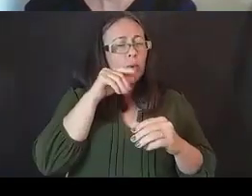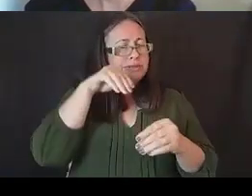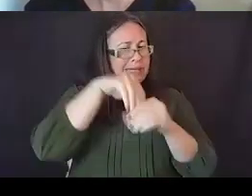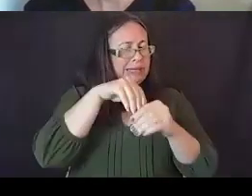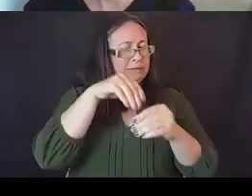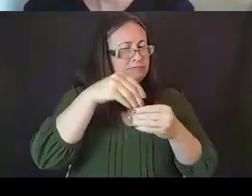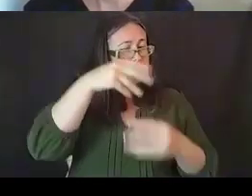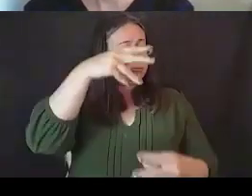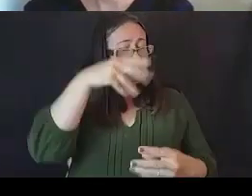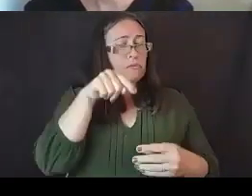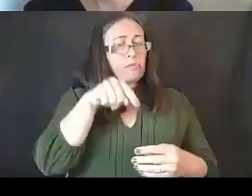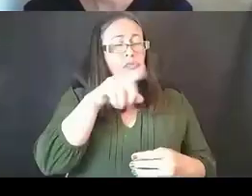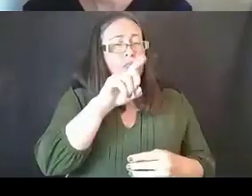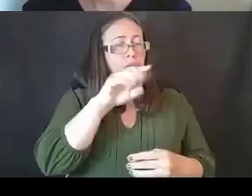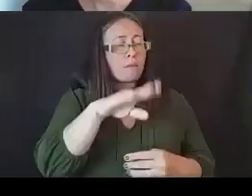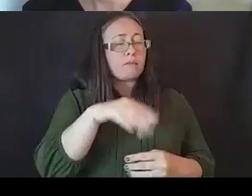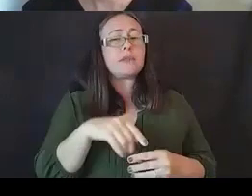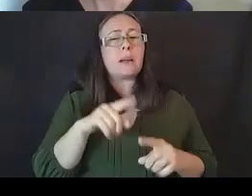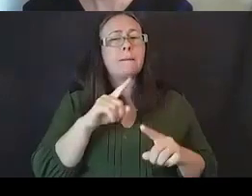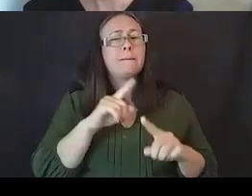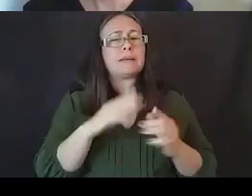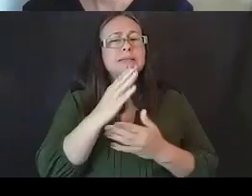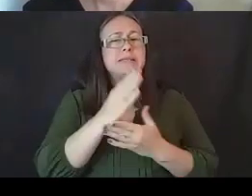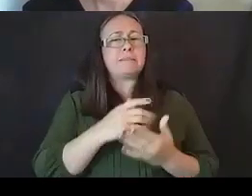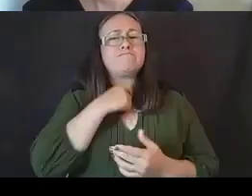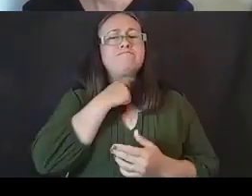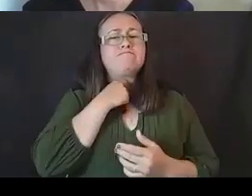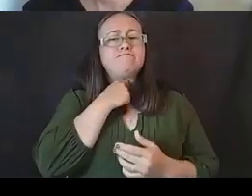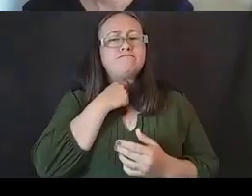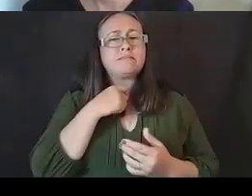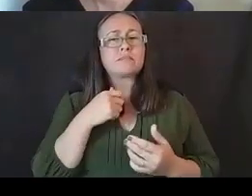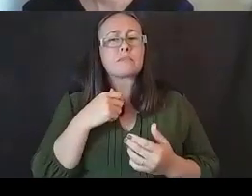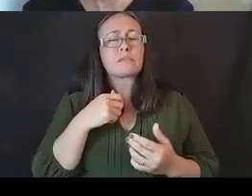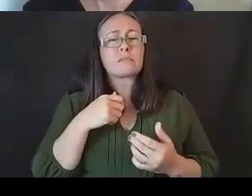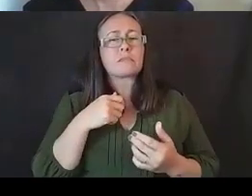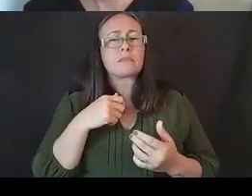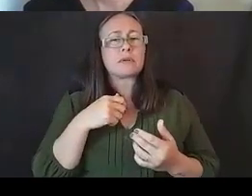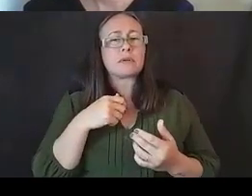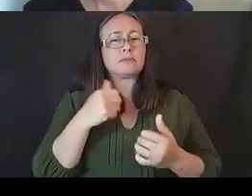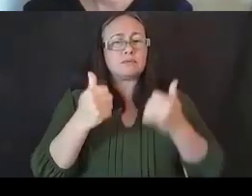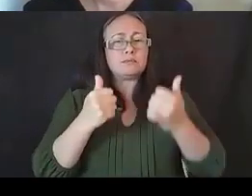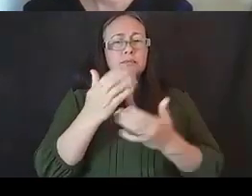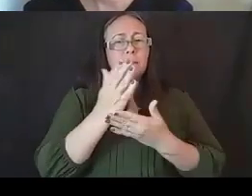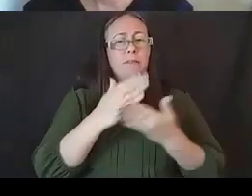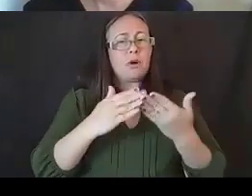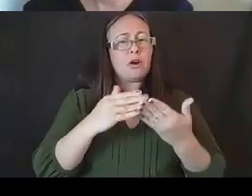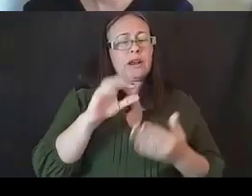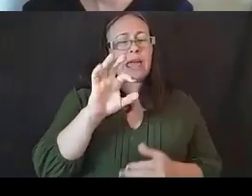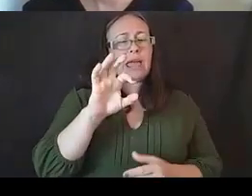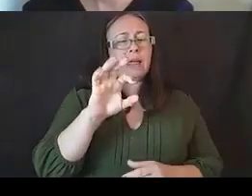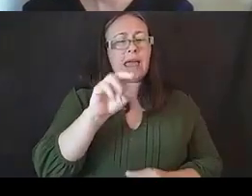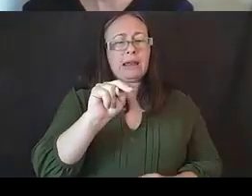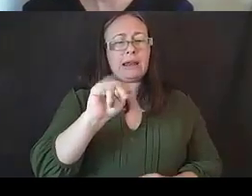but there's a question about which components of NIH and anybody else is in RePORTER.